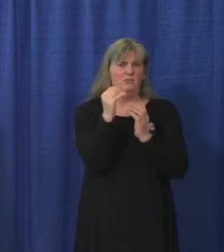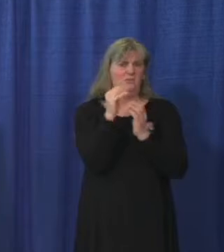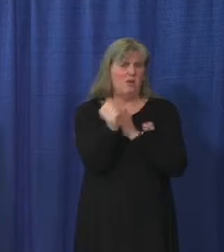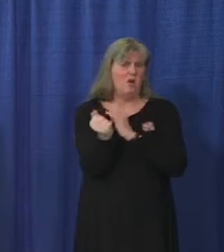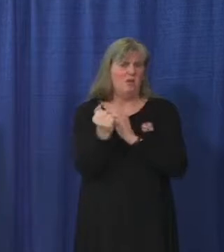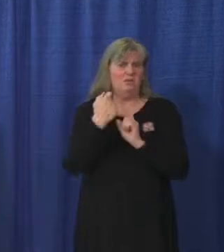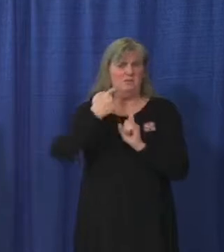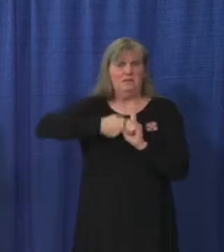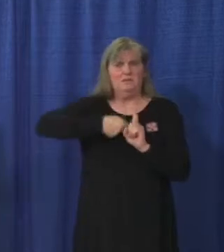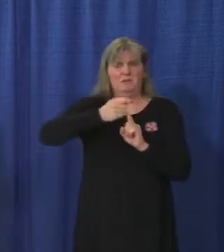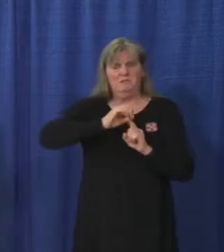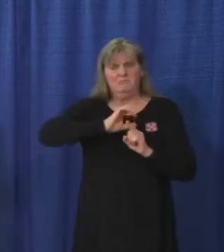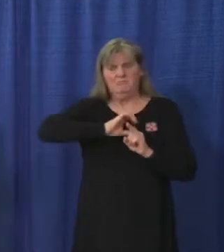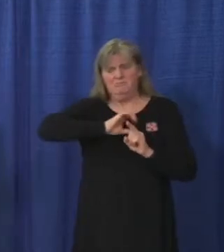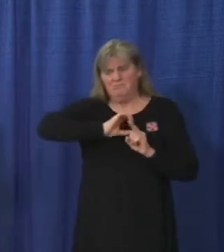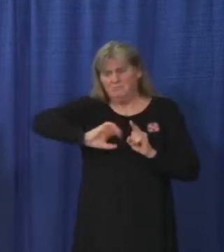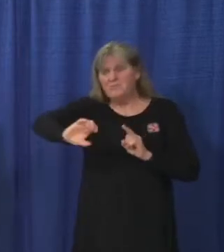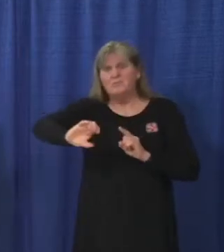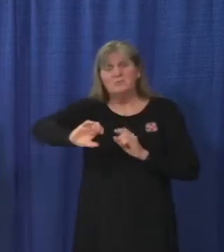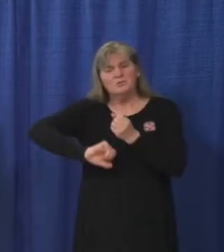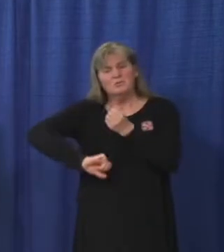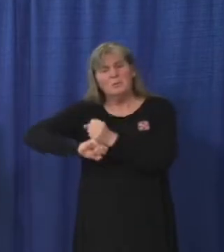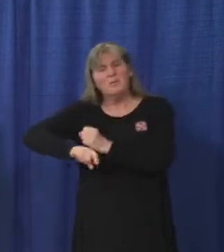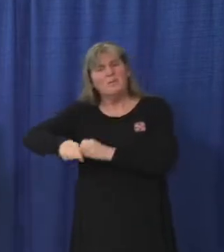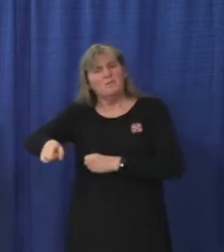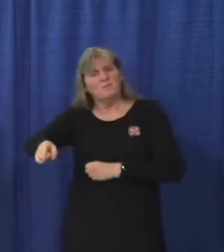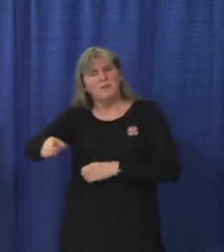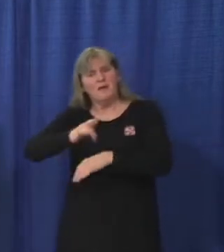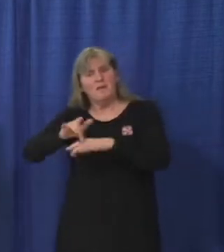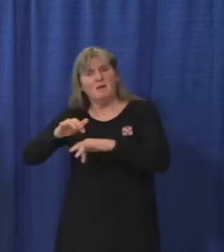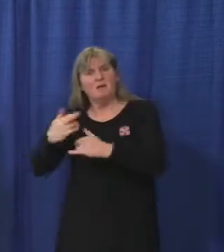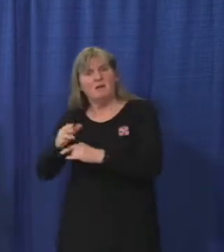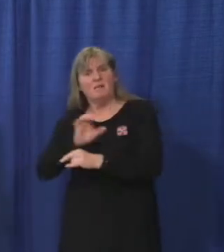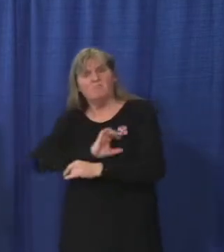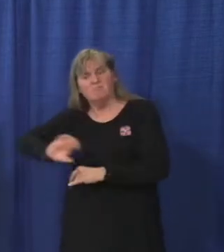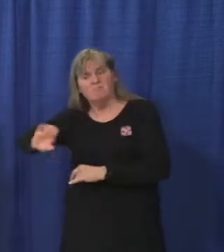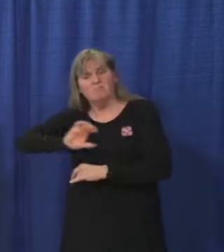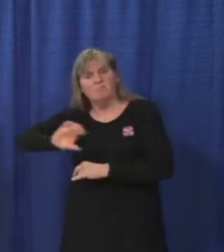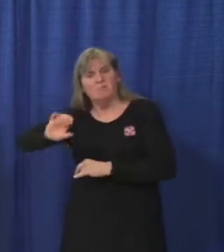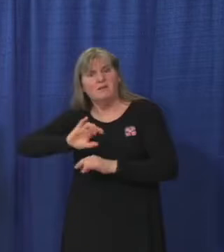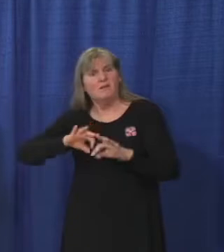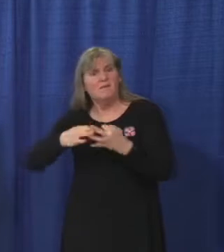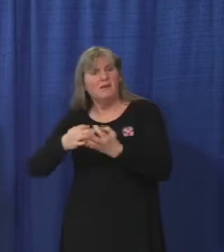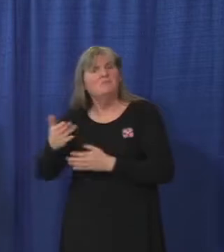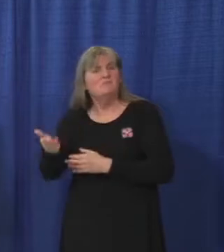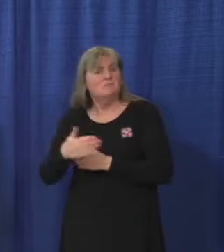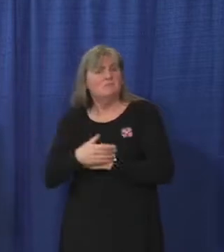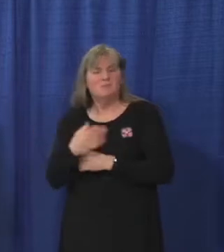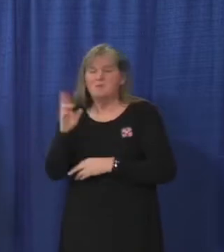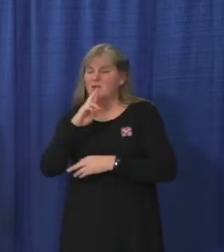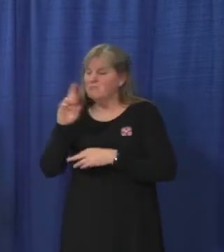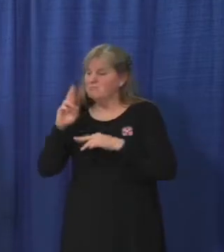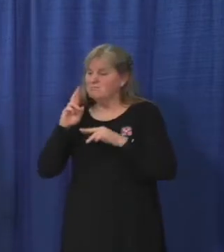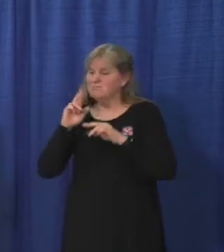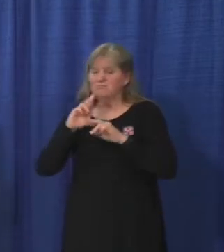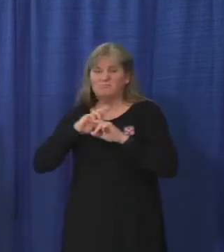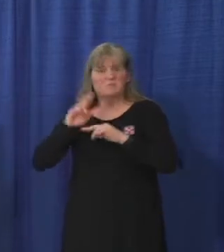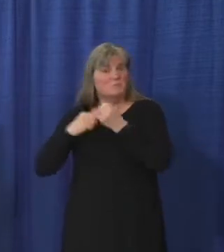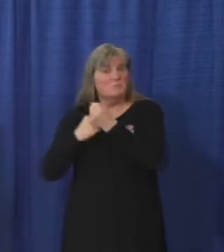to support your family, to may be look at home purchases, all